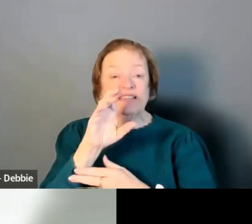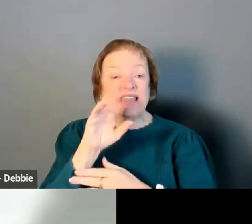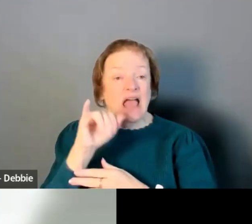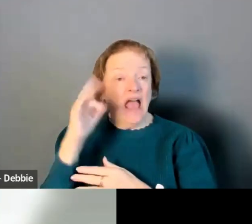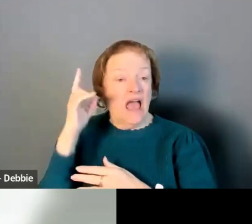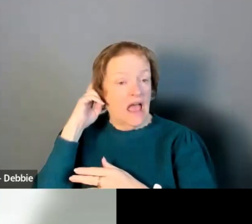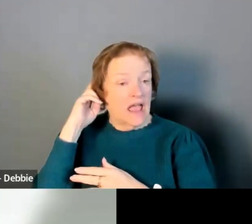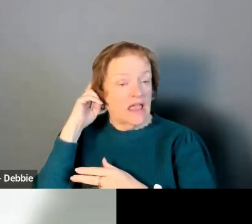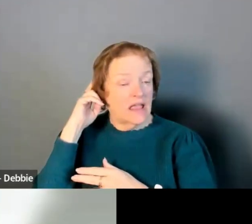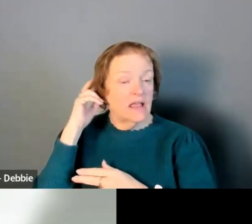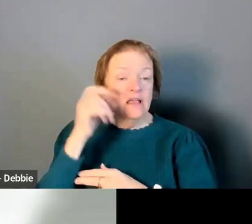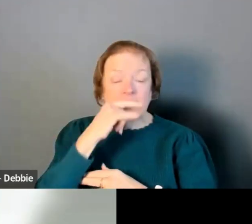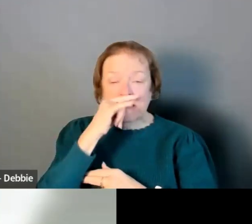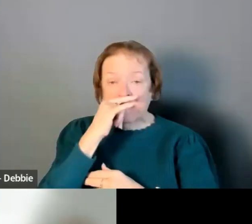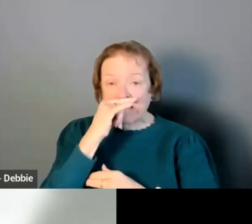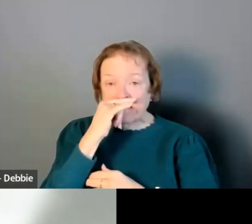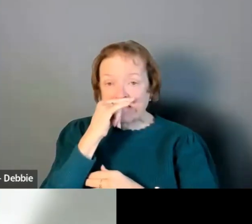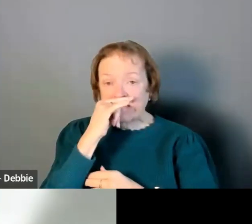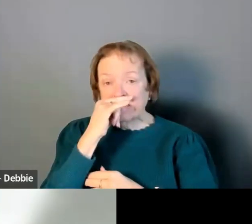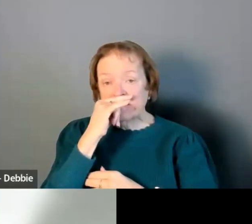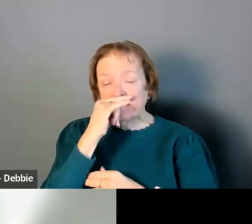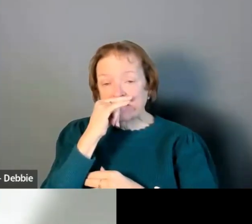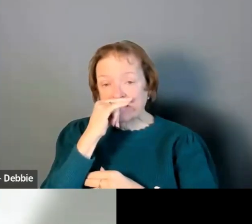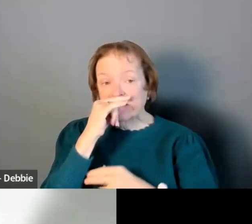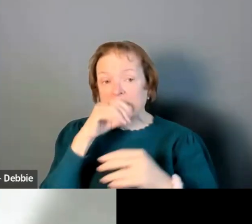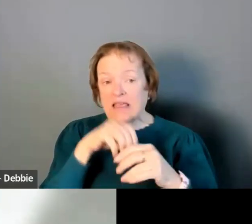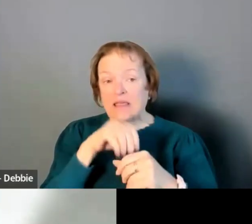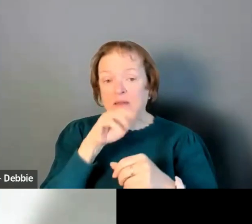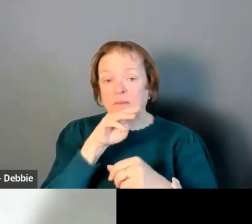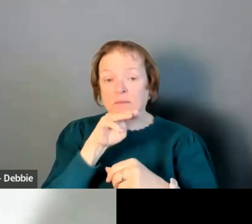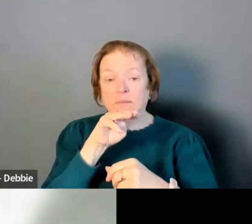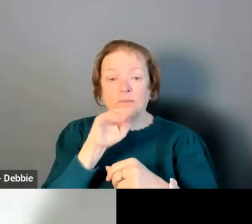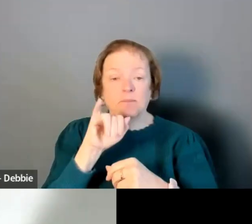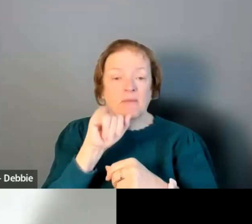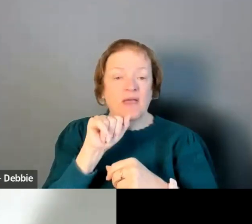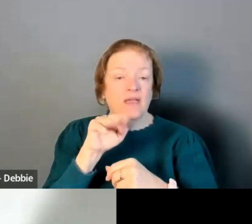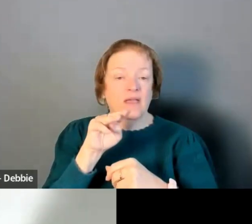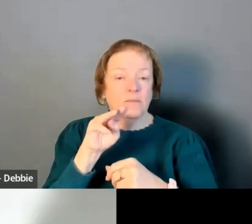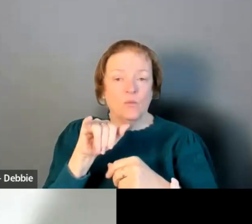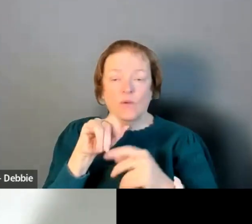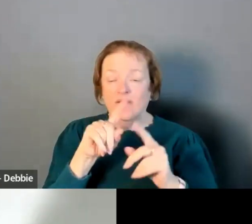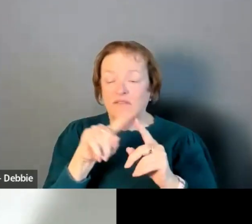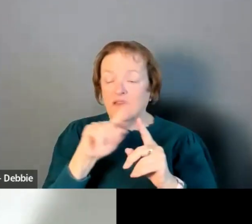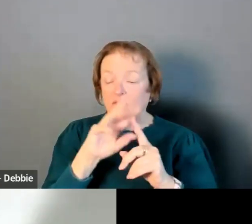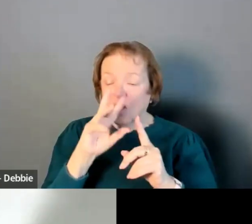the parents, and we are in Miami, so we have a lot of different cultures, different socioeconomic here,